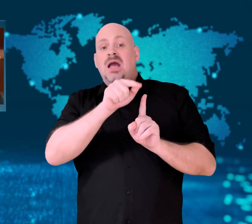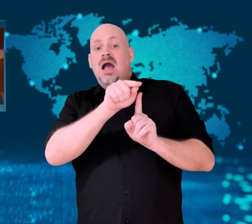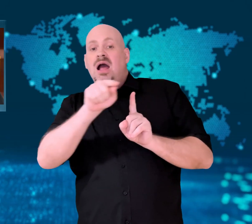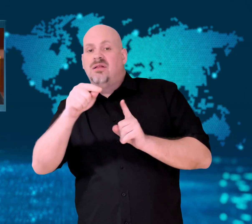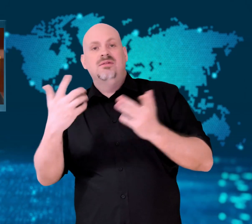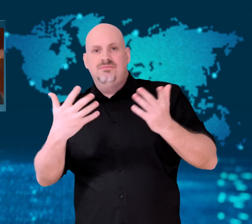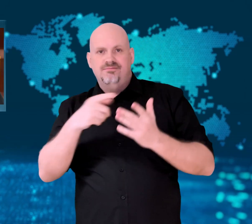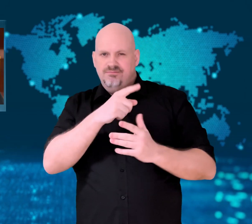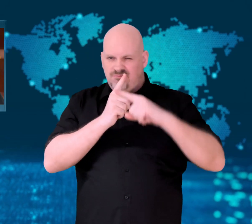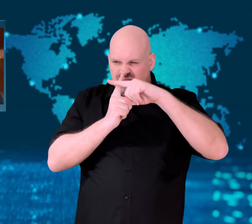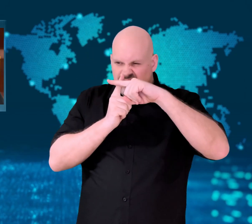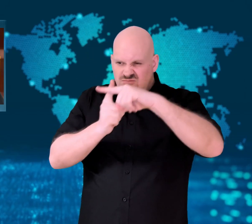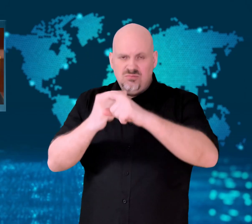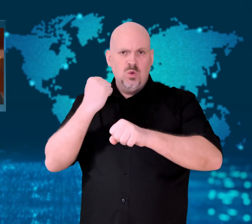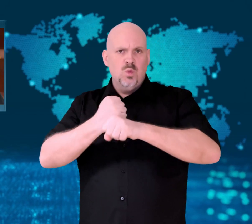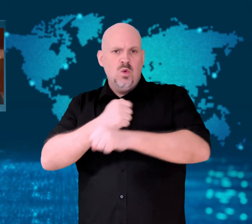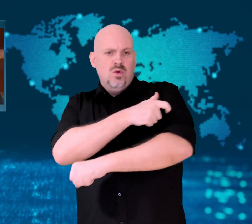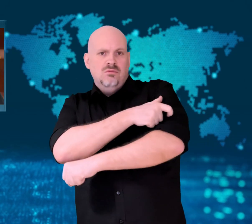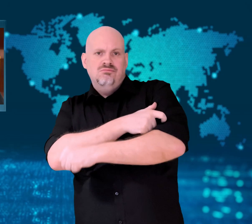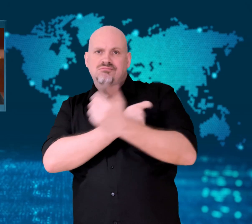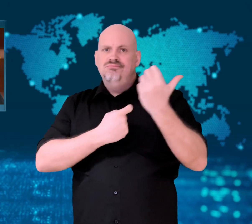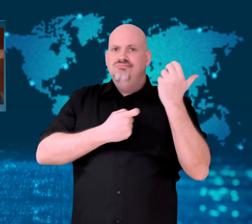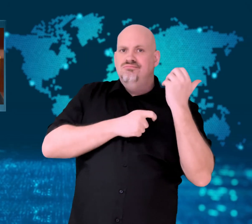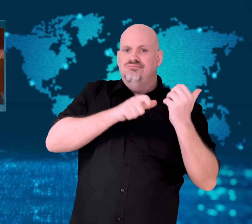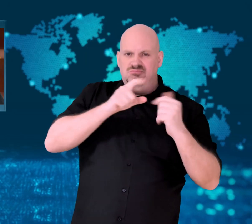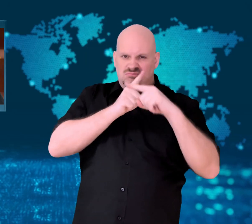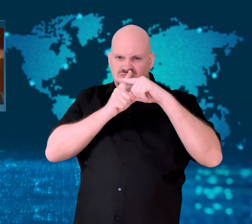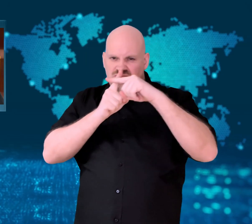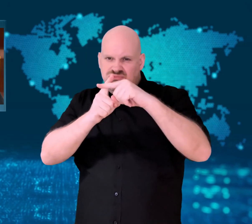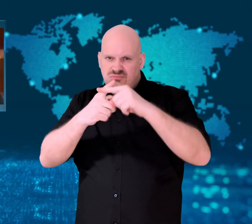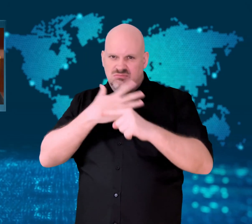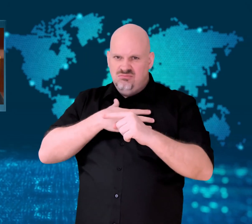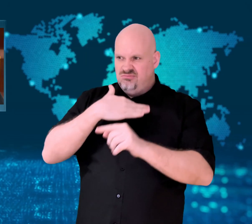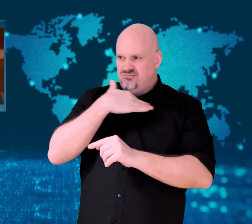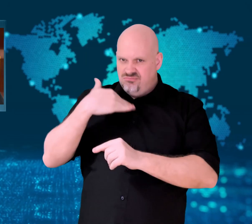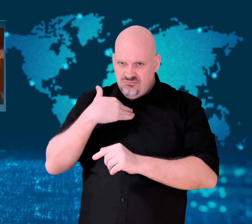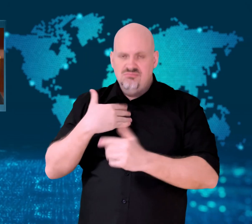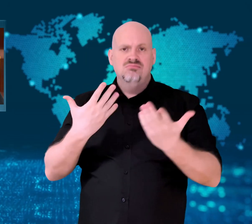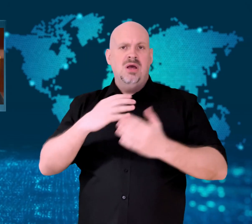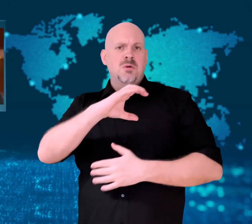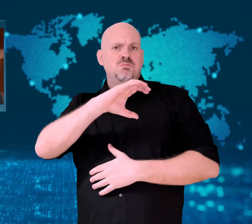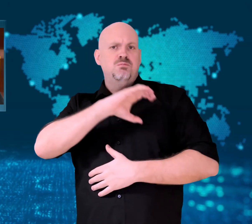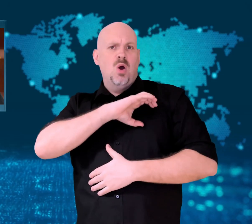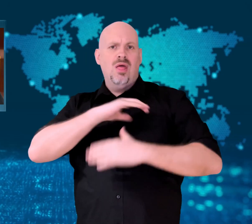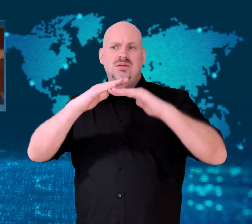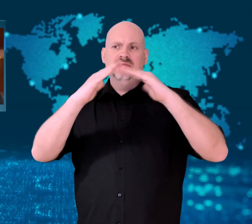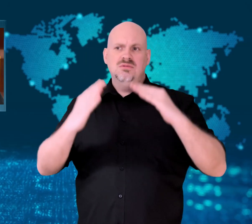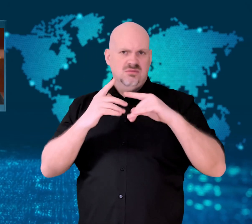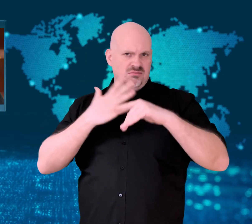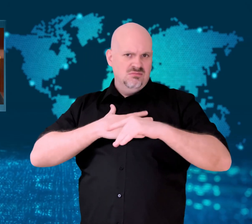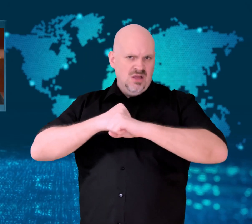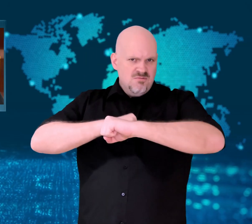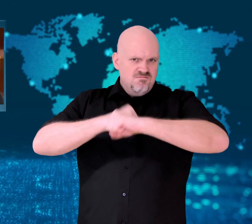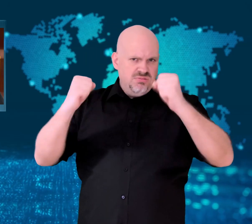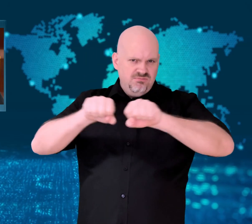Others were guilty of trying to assassinate security officers and